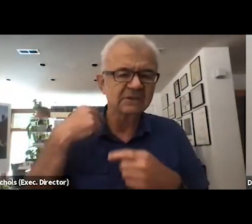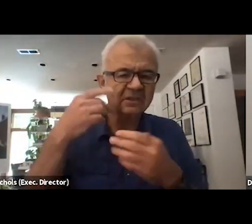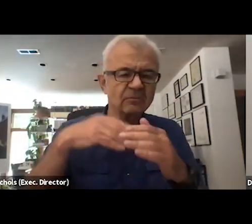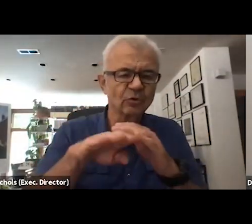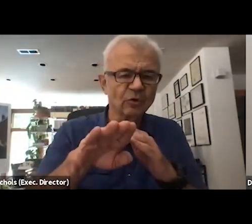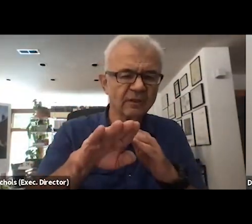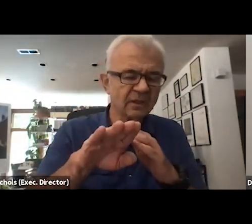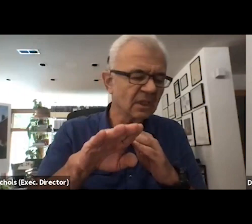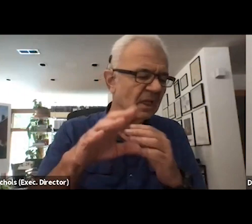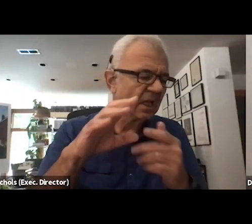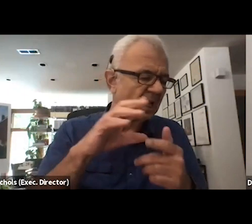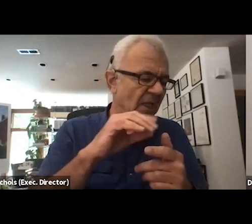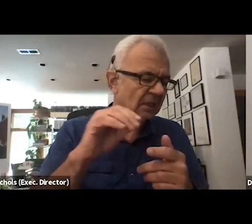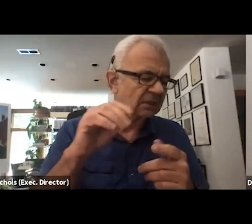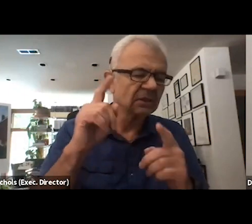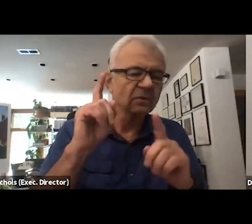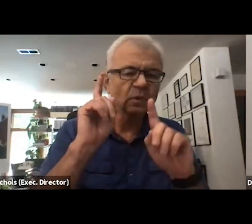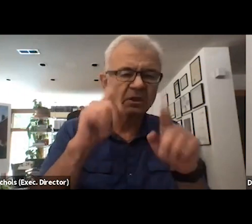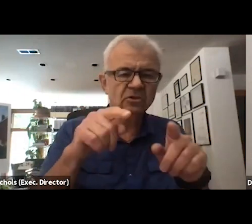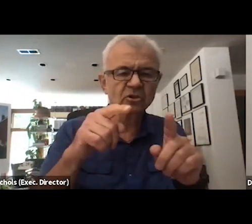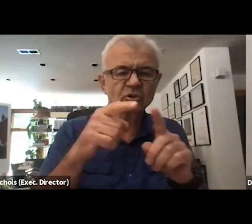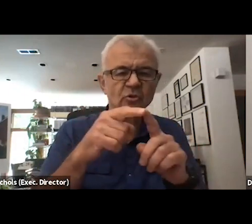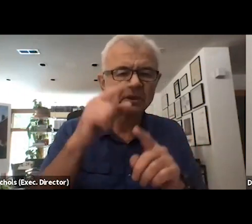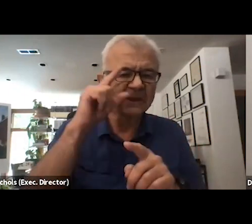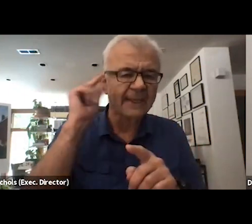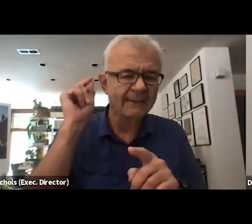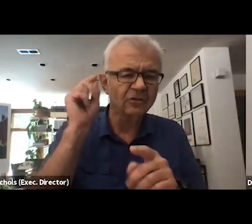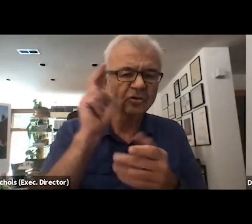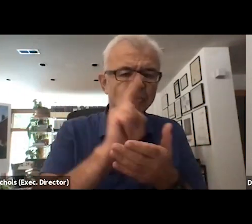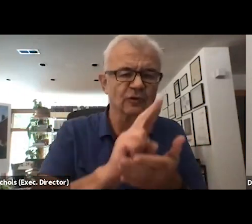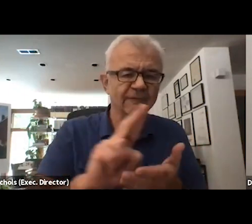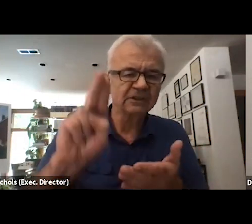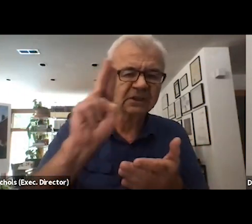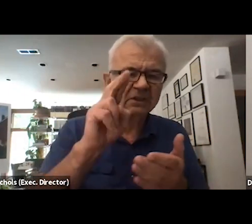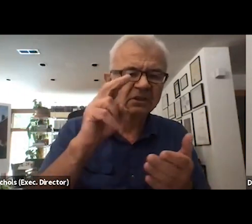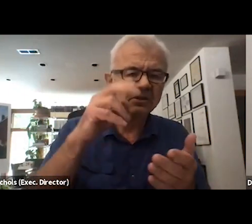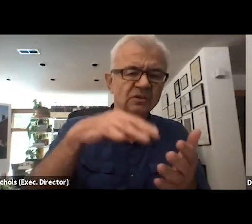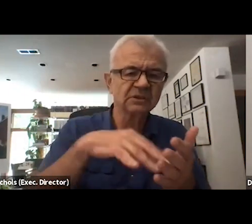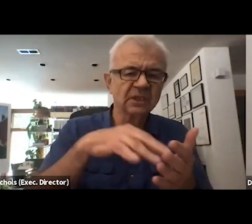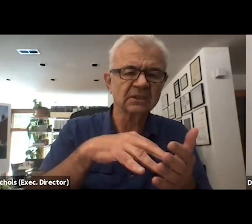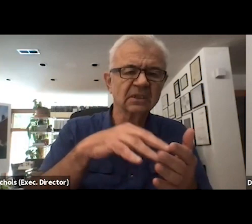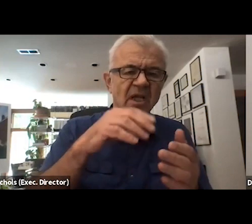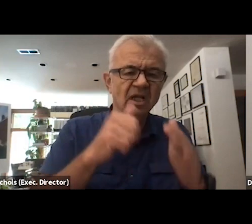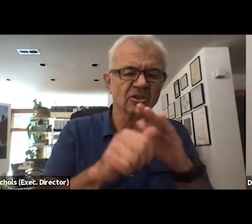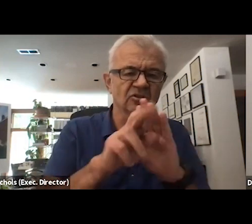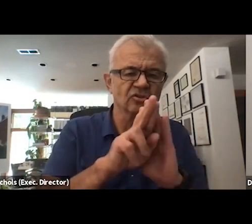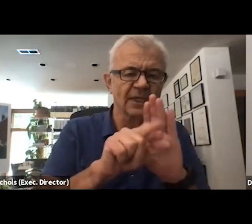He went to Gallaudet University.